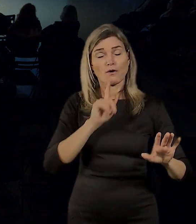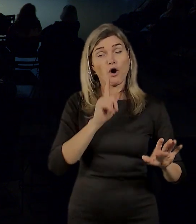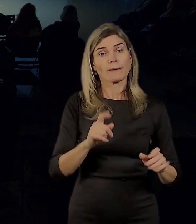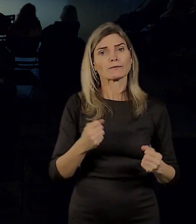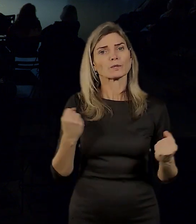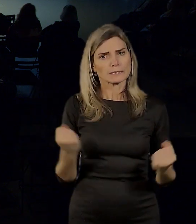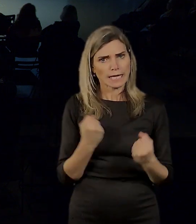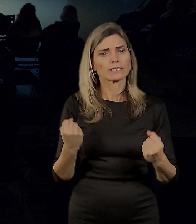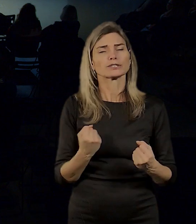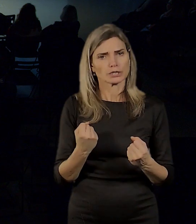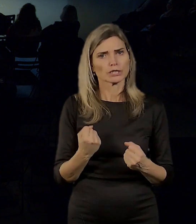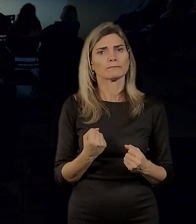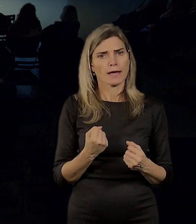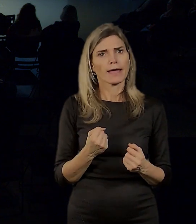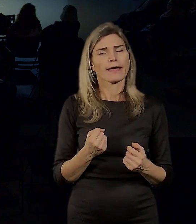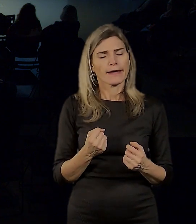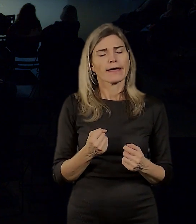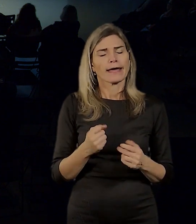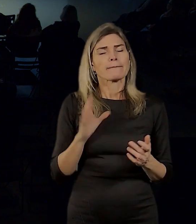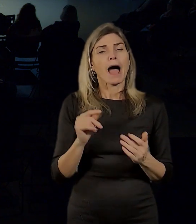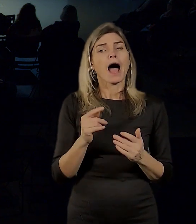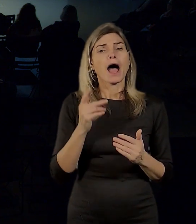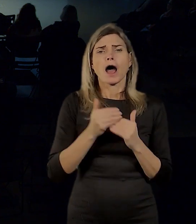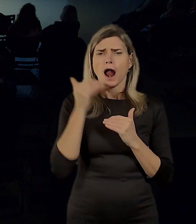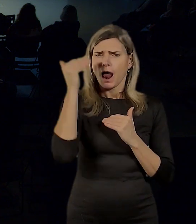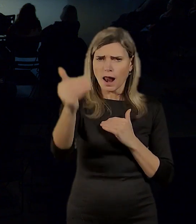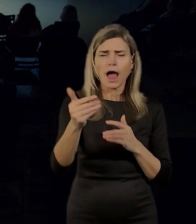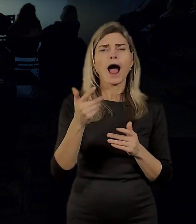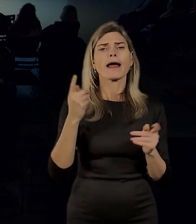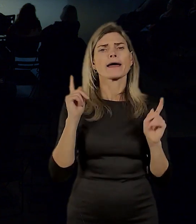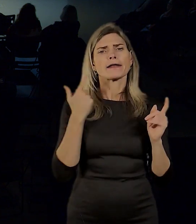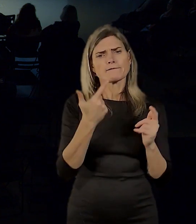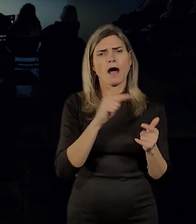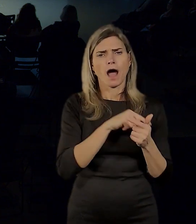Before the railway line is raised. And here you can see the temporary connection with